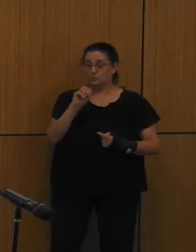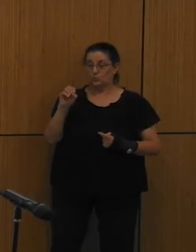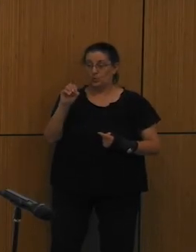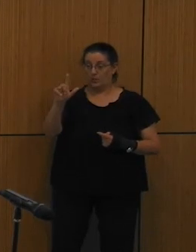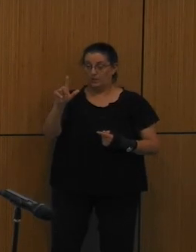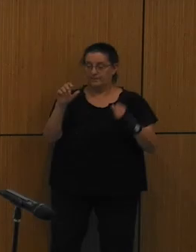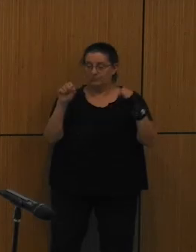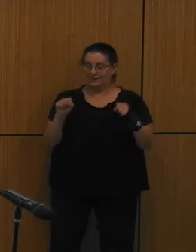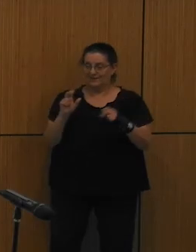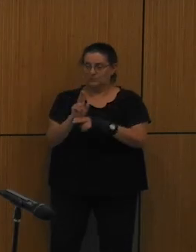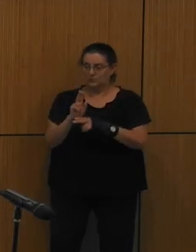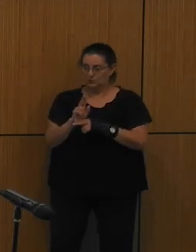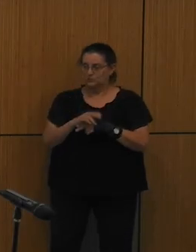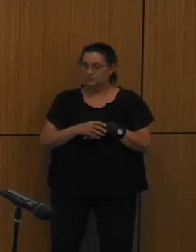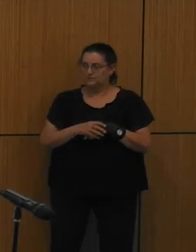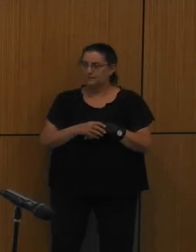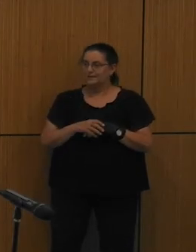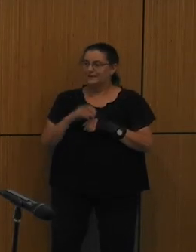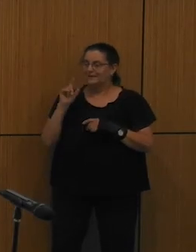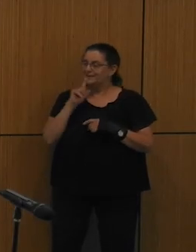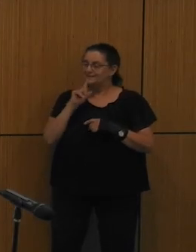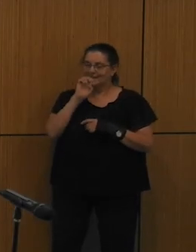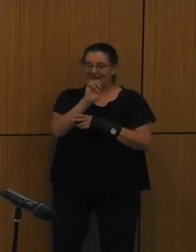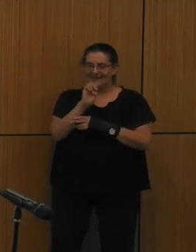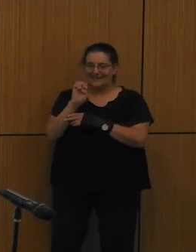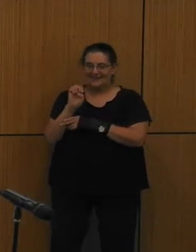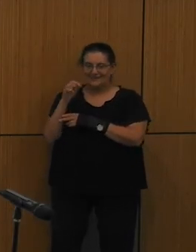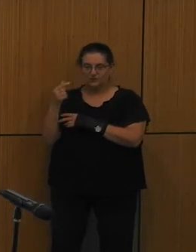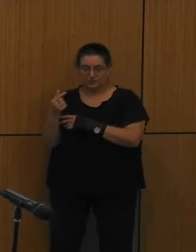uses electroencephalogram or EEG, which measures